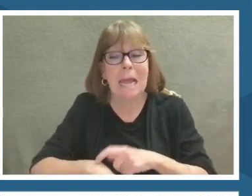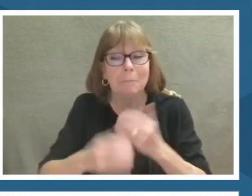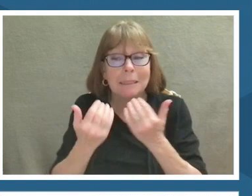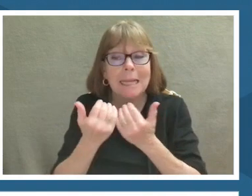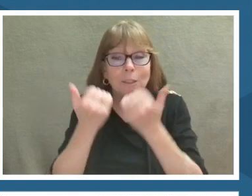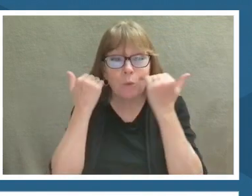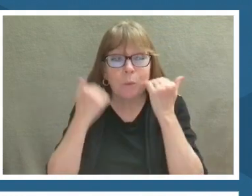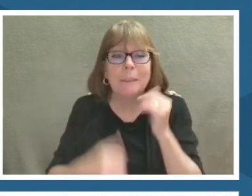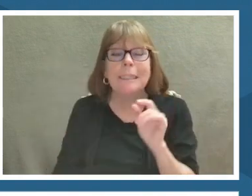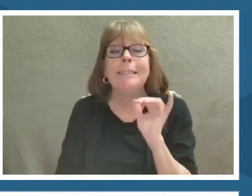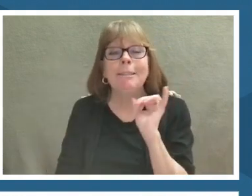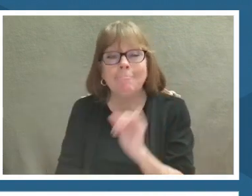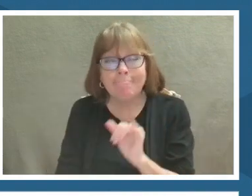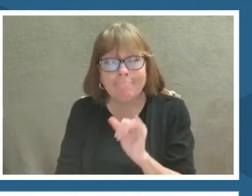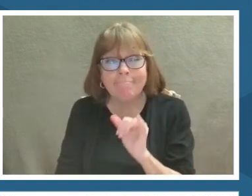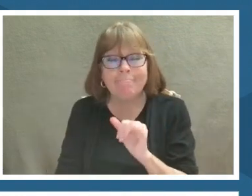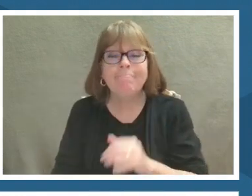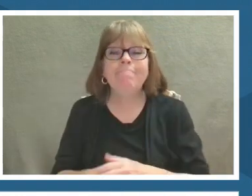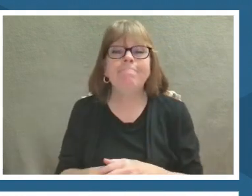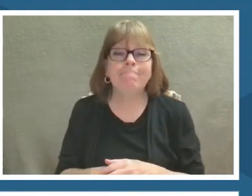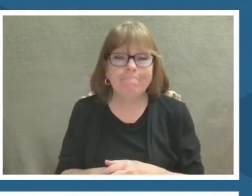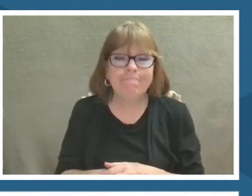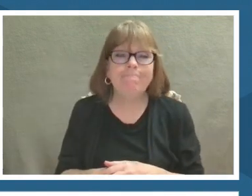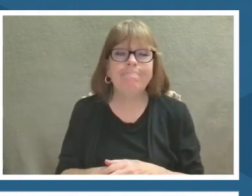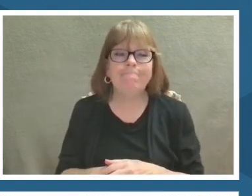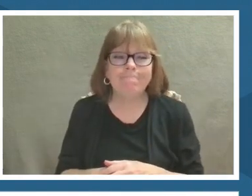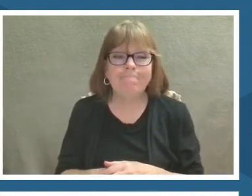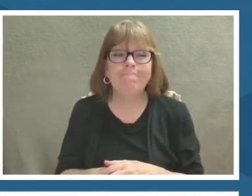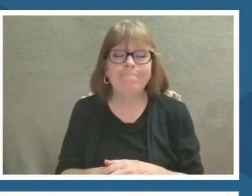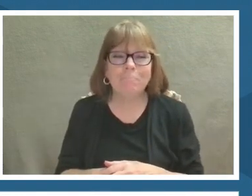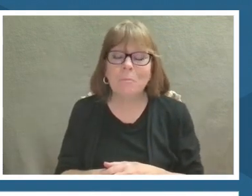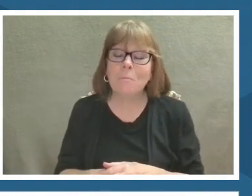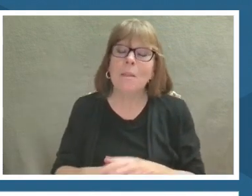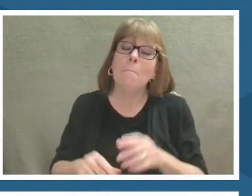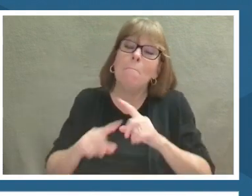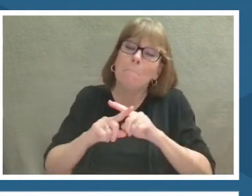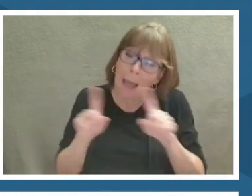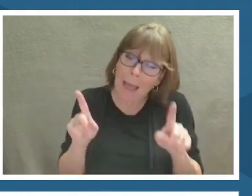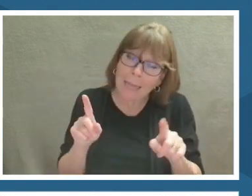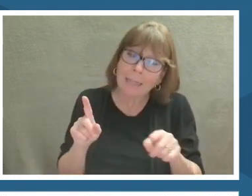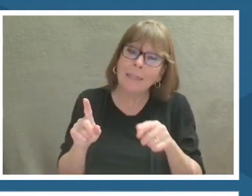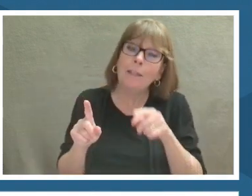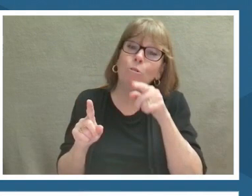once you create a couple of these units